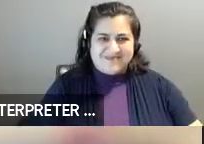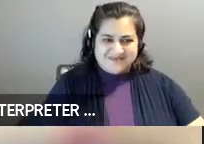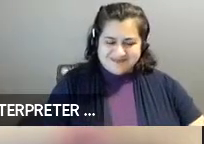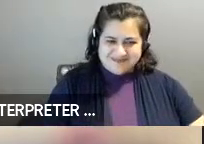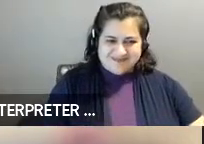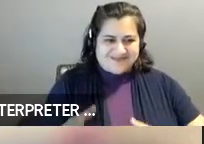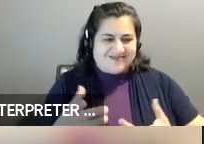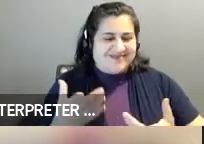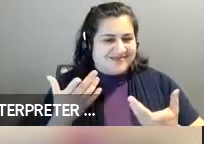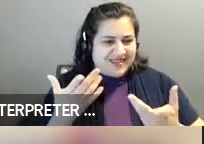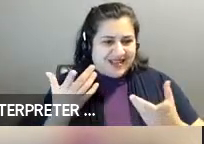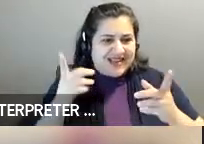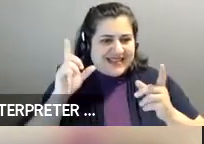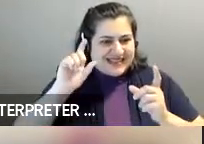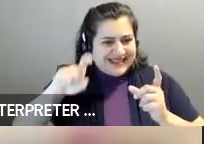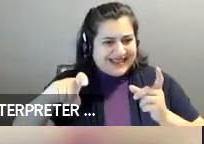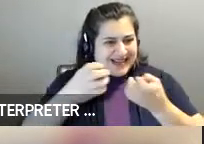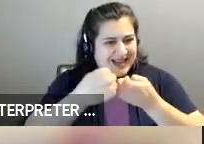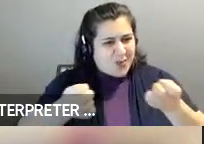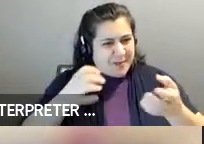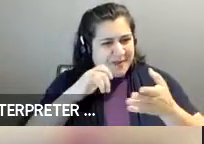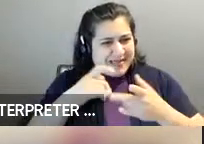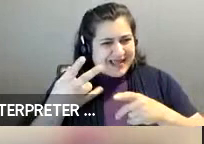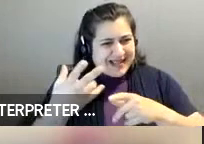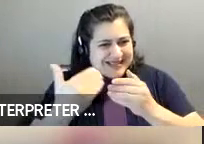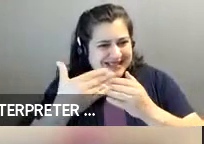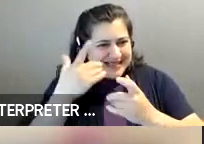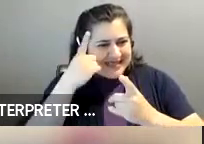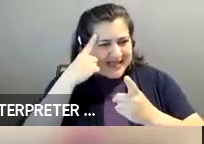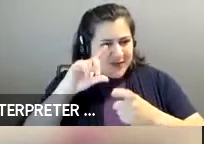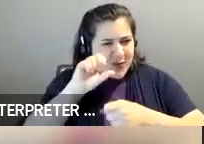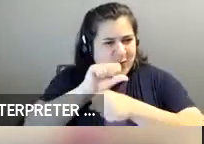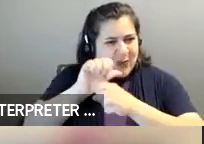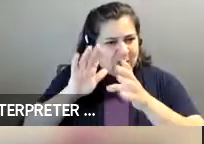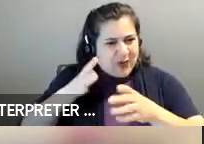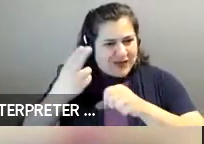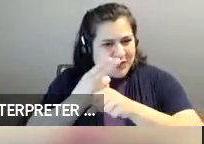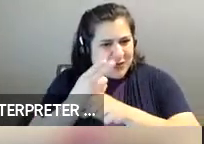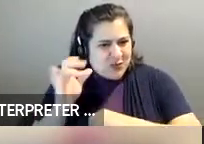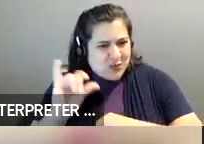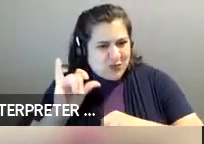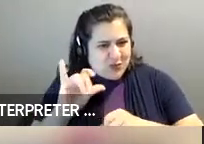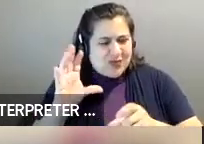access, safety and ease of use to ensure safe and effective patient care for everyone.